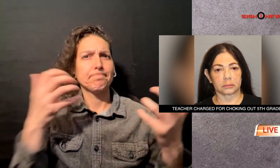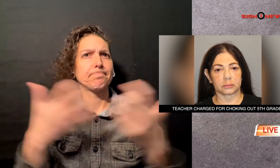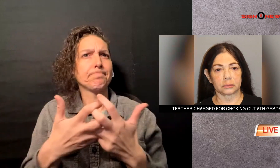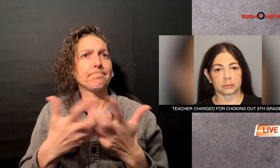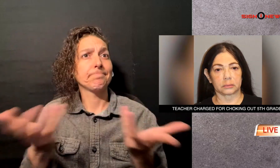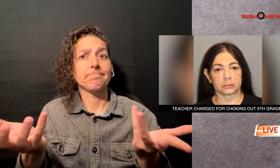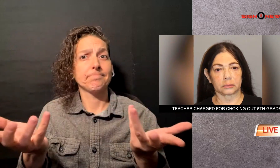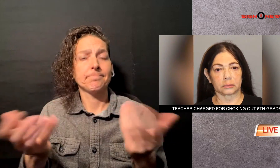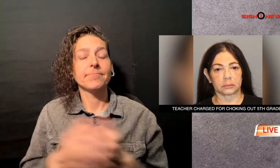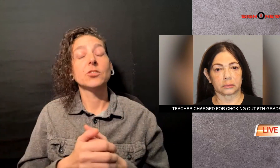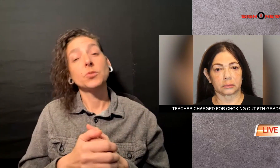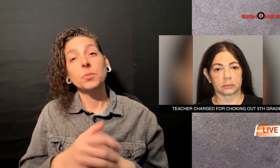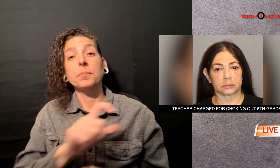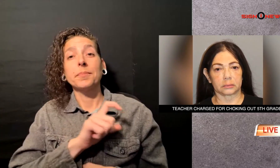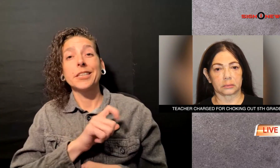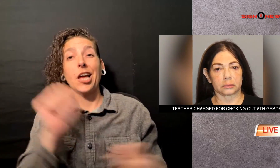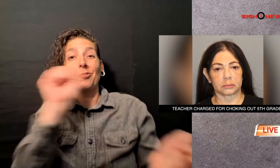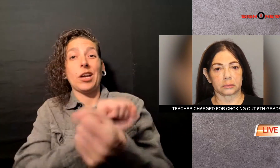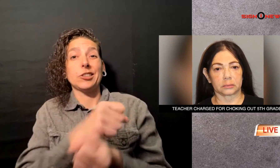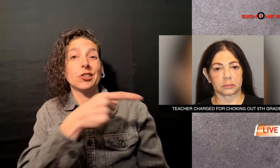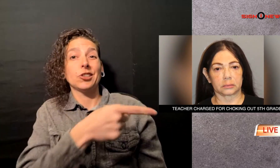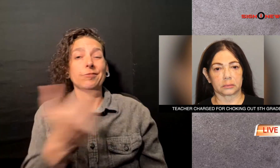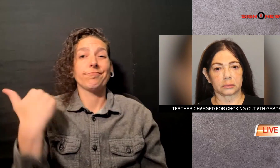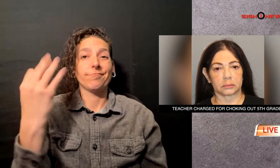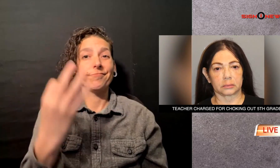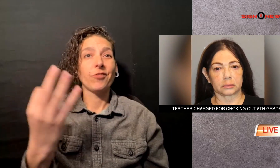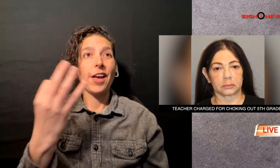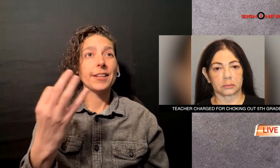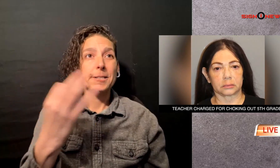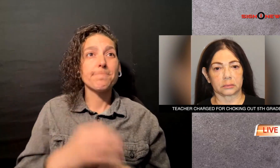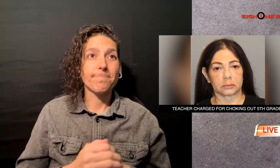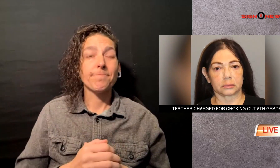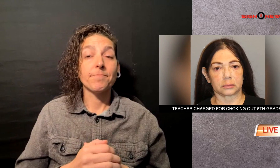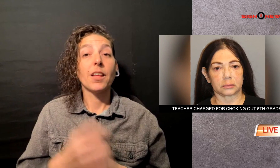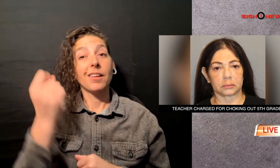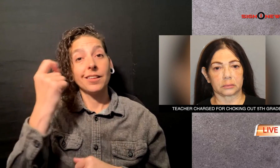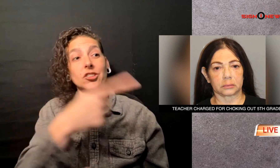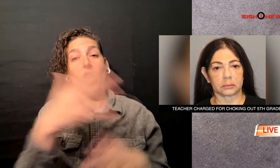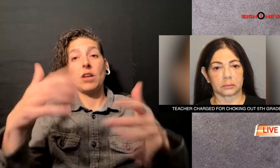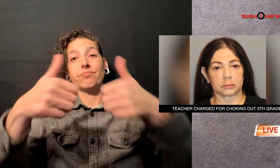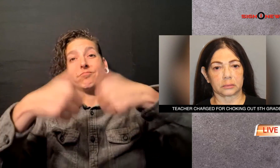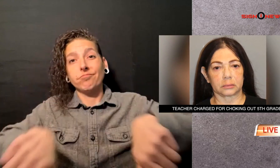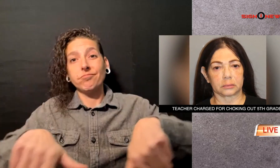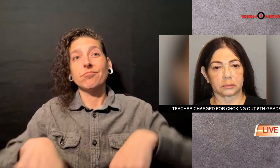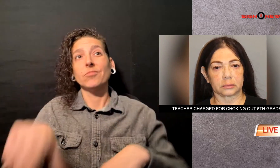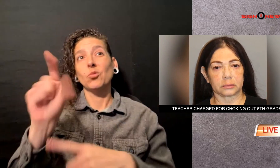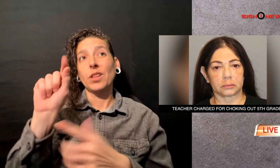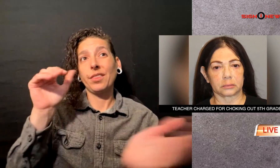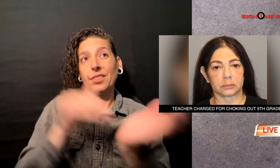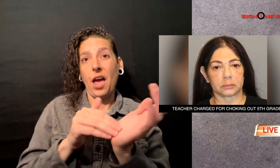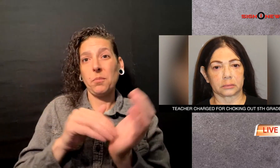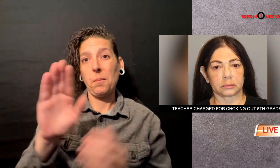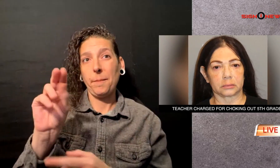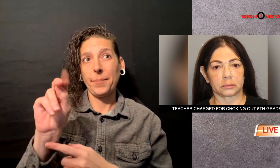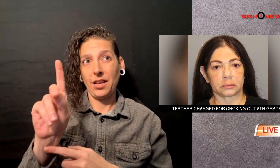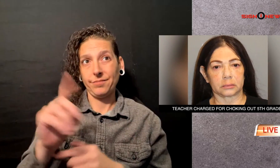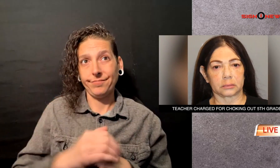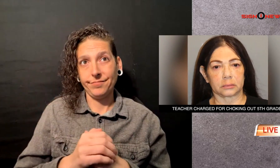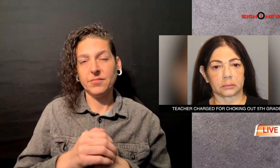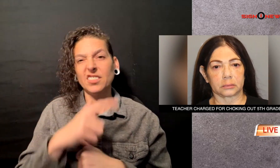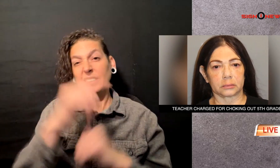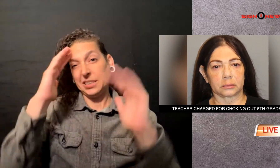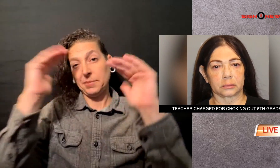police arrested her Friday she made her $20,000 bond she is expected back in court this Friday